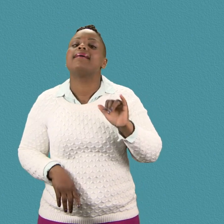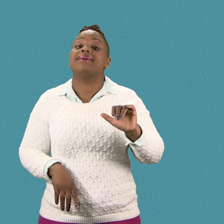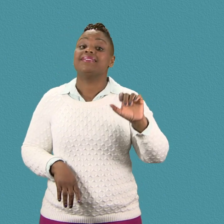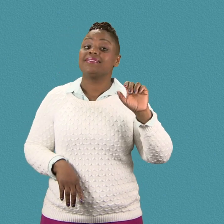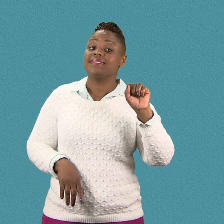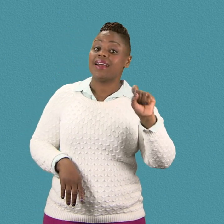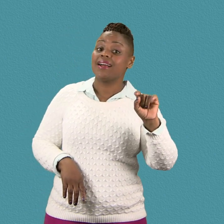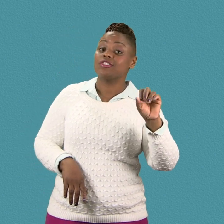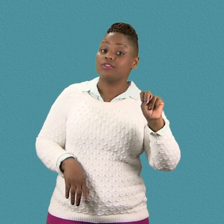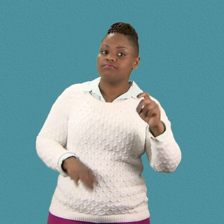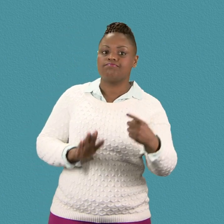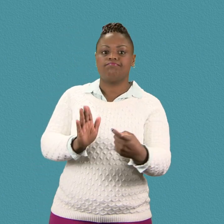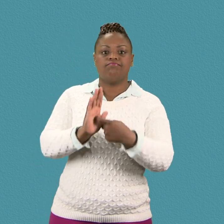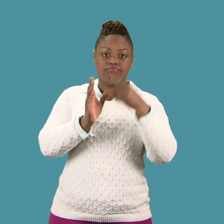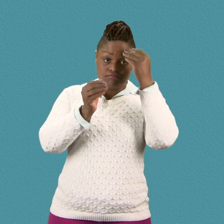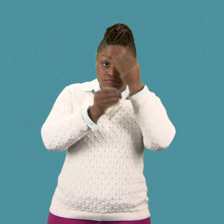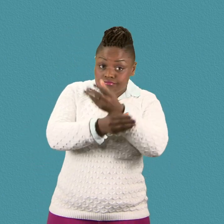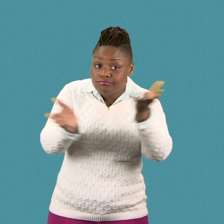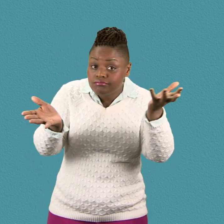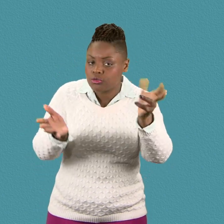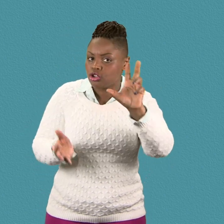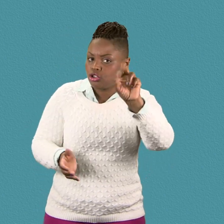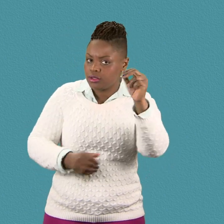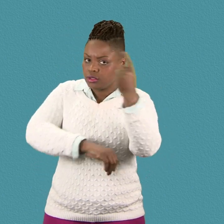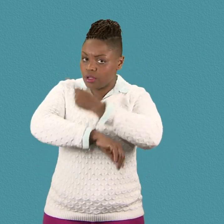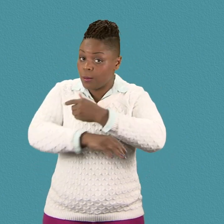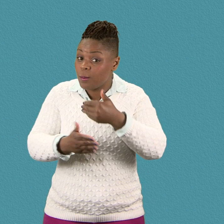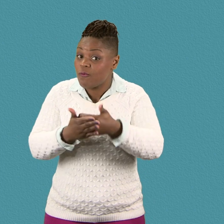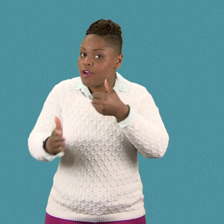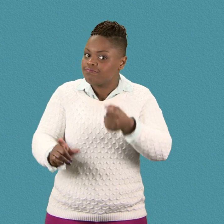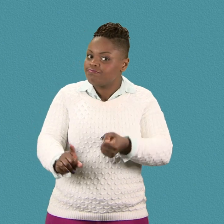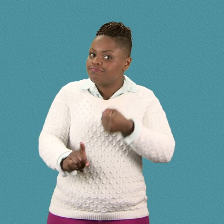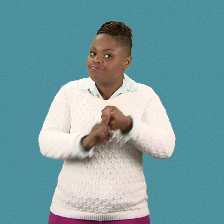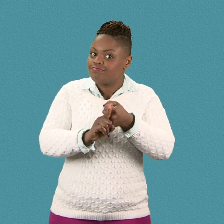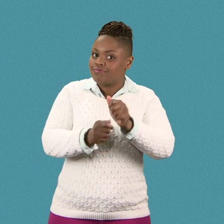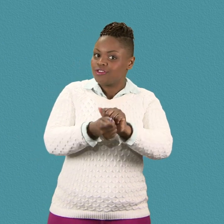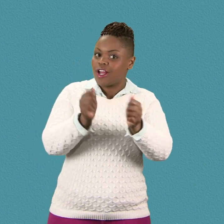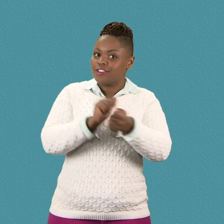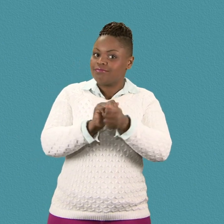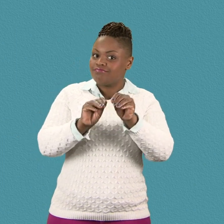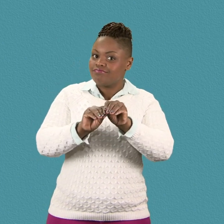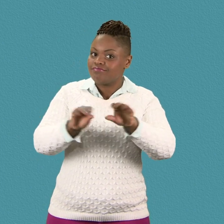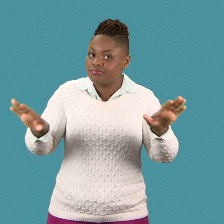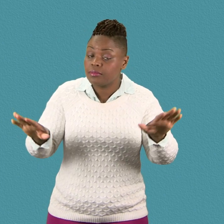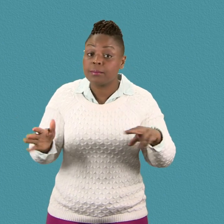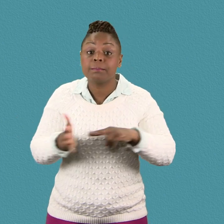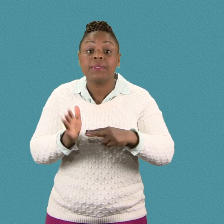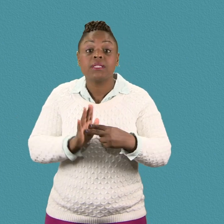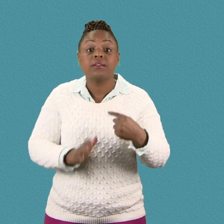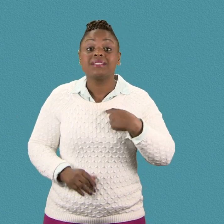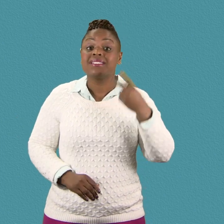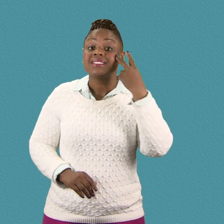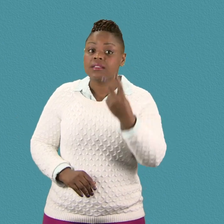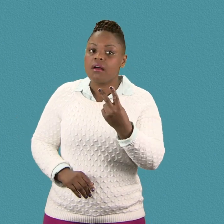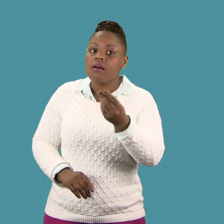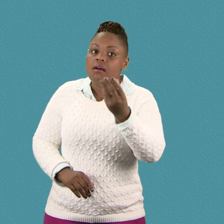This notice will give you time to plan, since it will begin to air at least 30 days before a station changes channels.